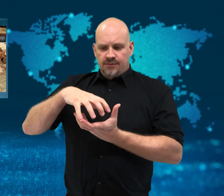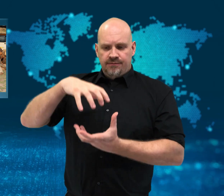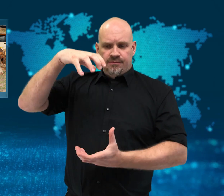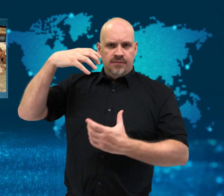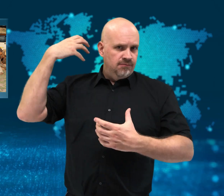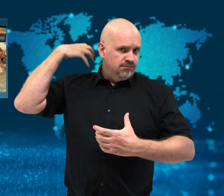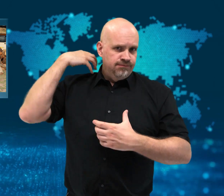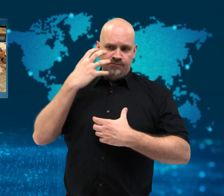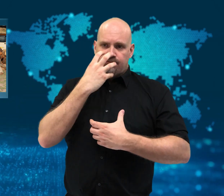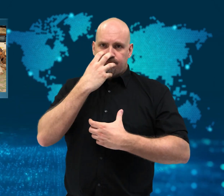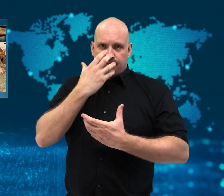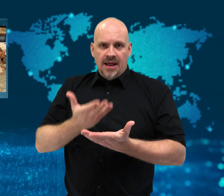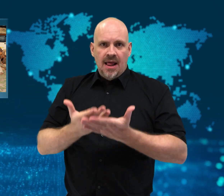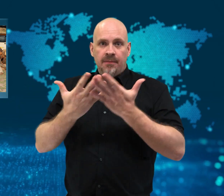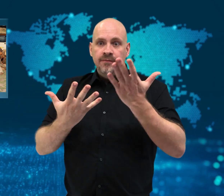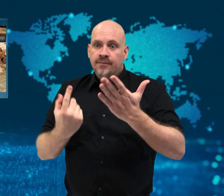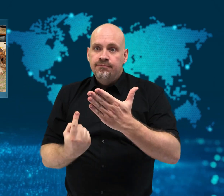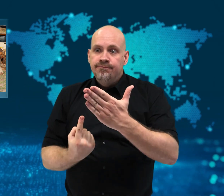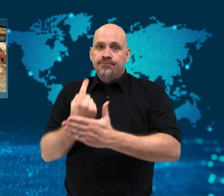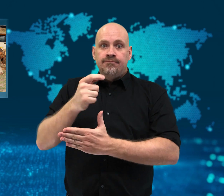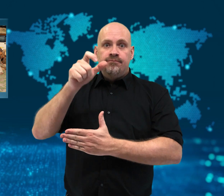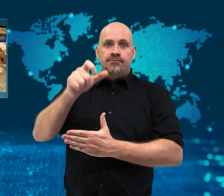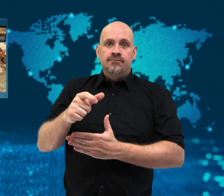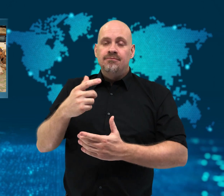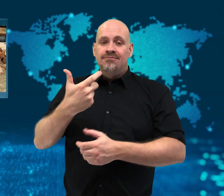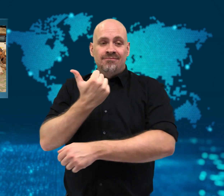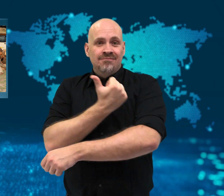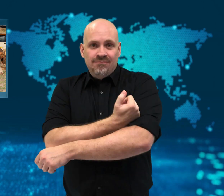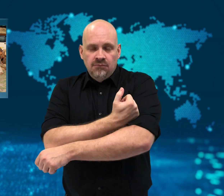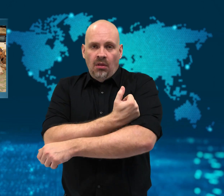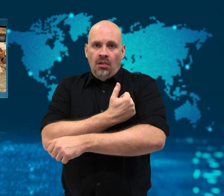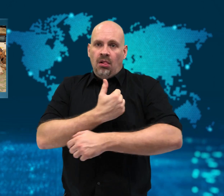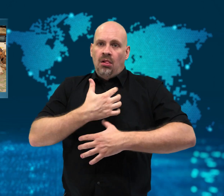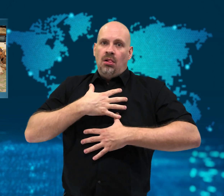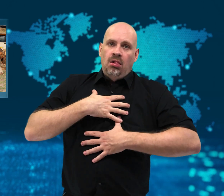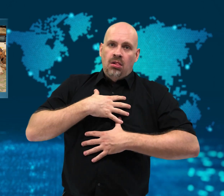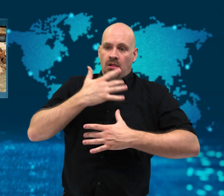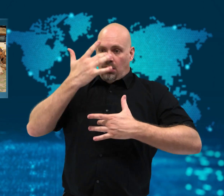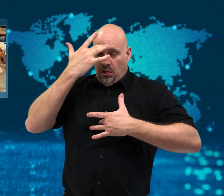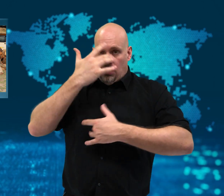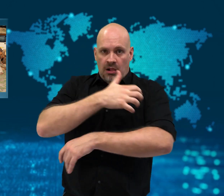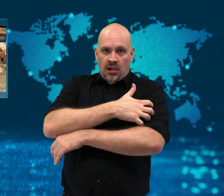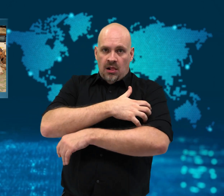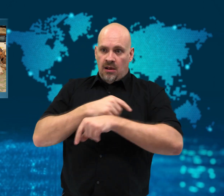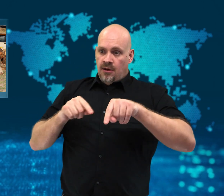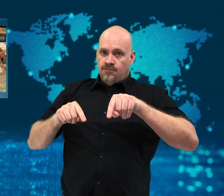and snowy conditions to distribute the doses.